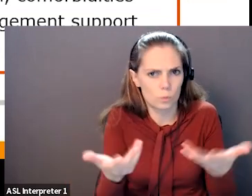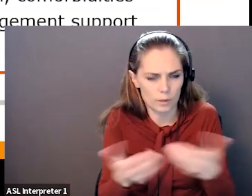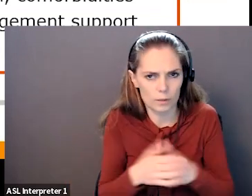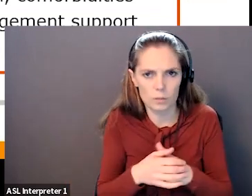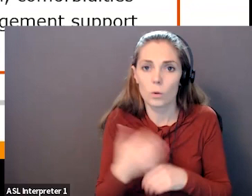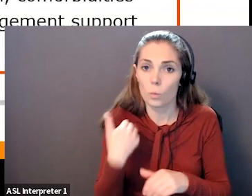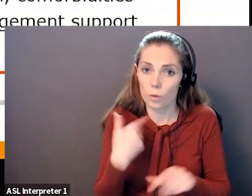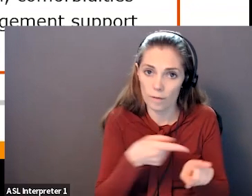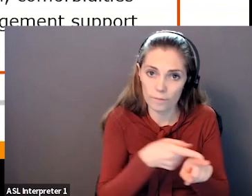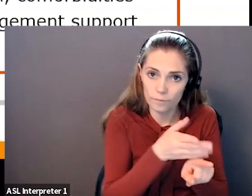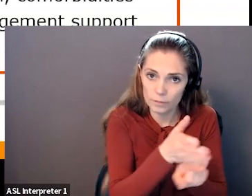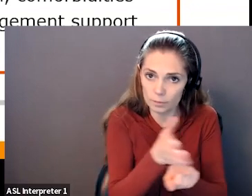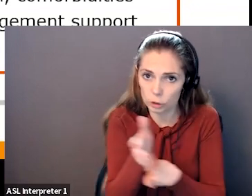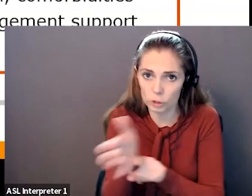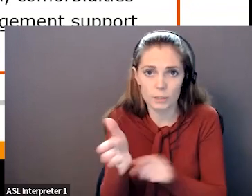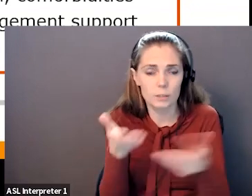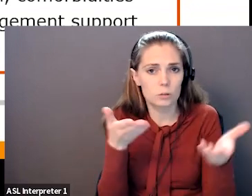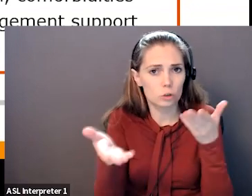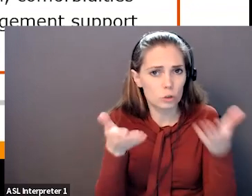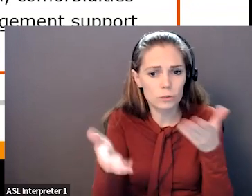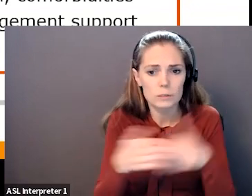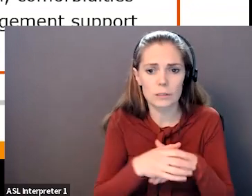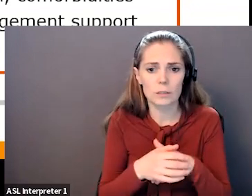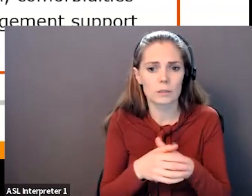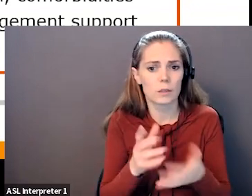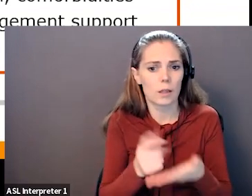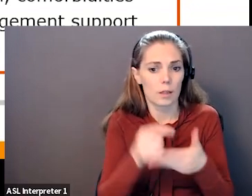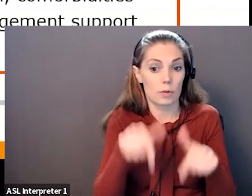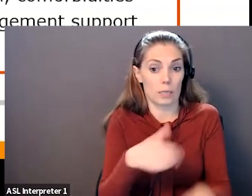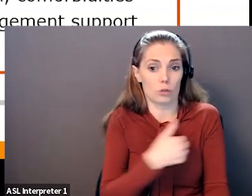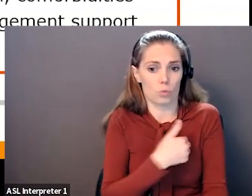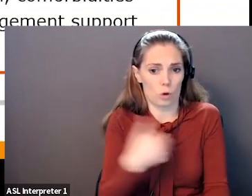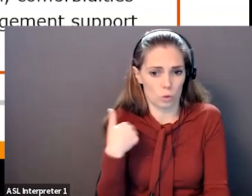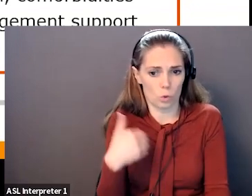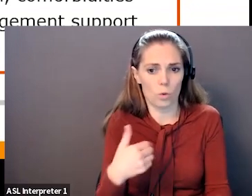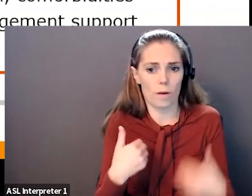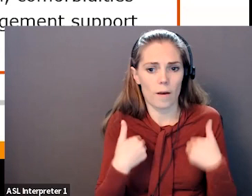services in Toronto occupational therapy services that are provided as well as any other additional